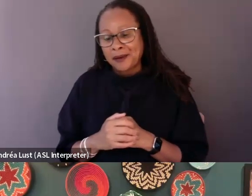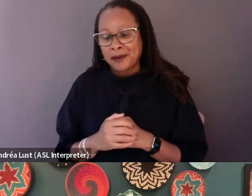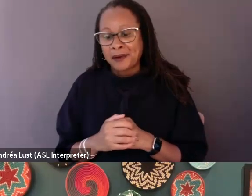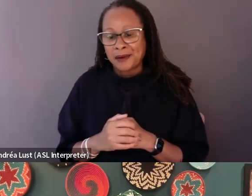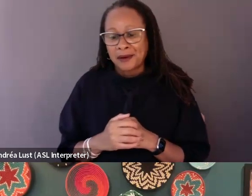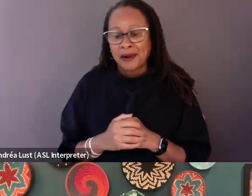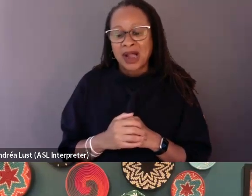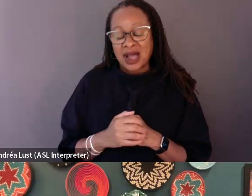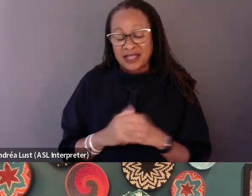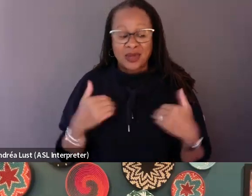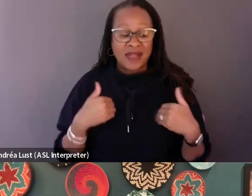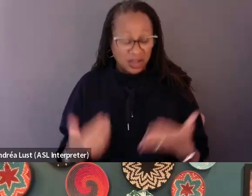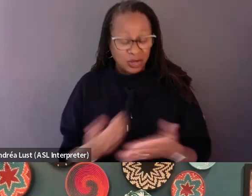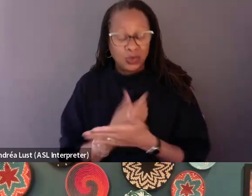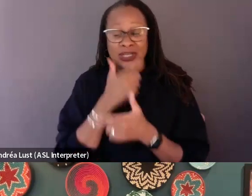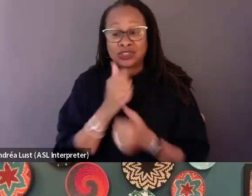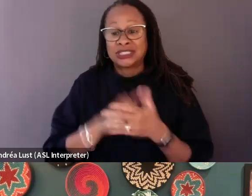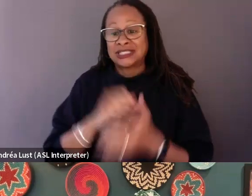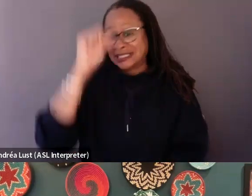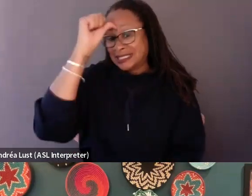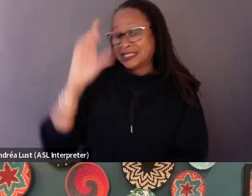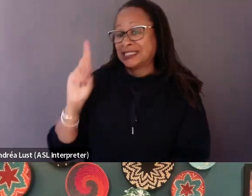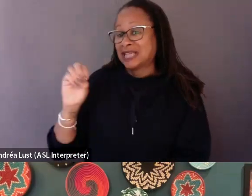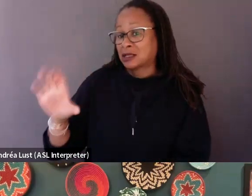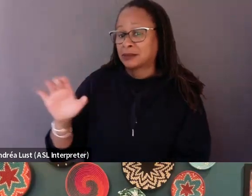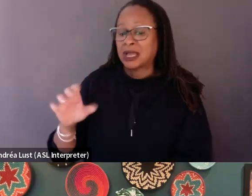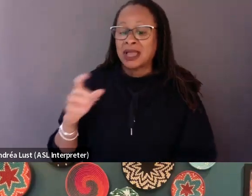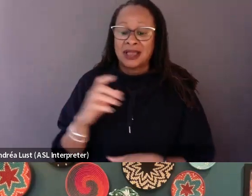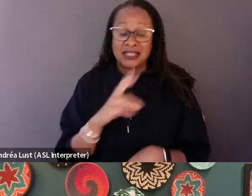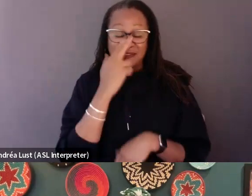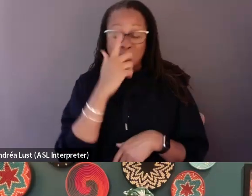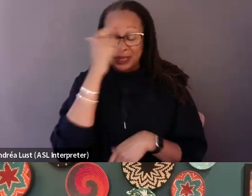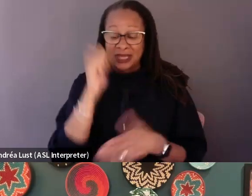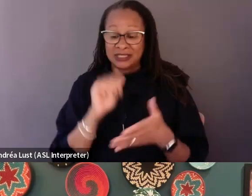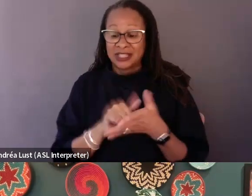in Indian documentaries. In fact, it's funny because like, the films that you mentioned were all